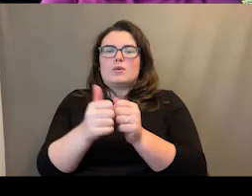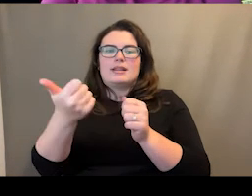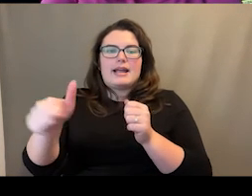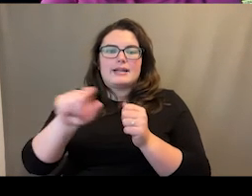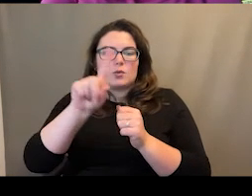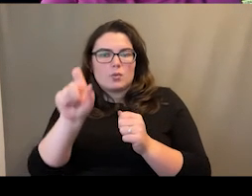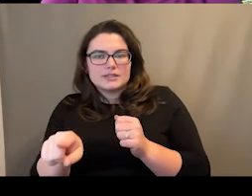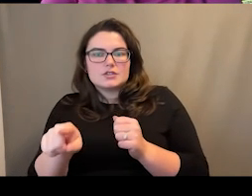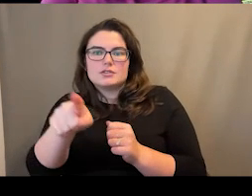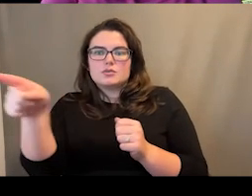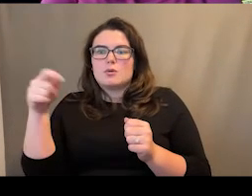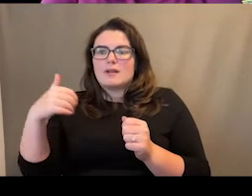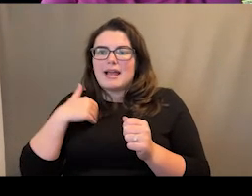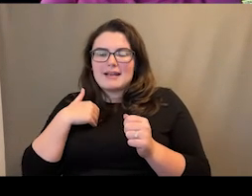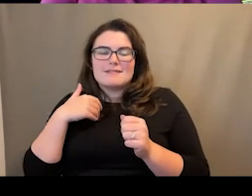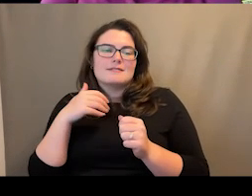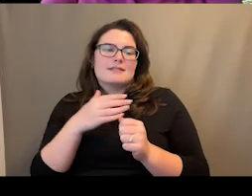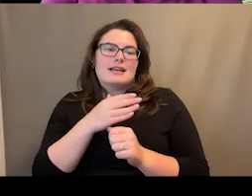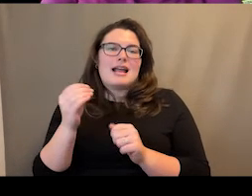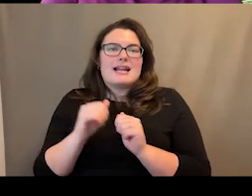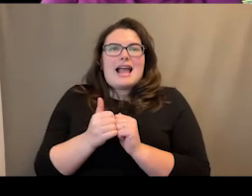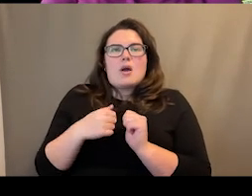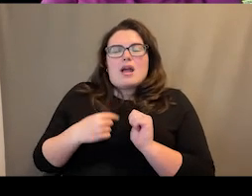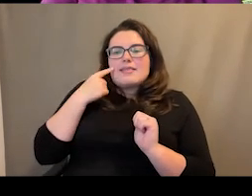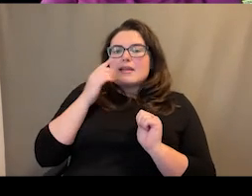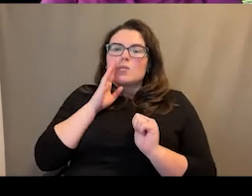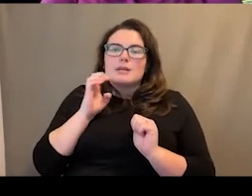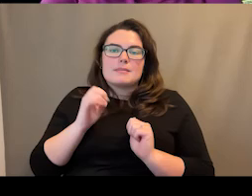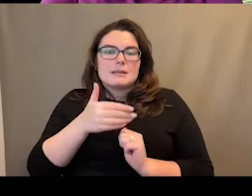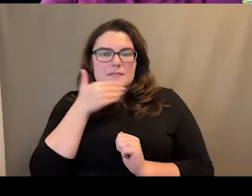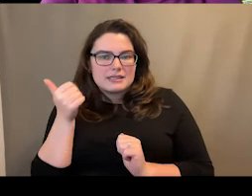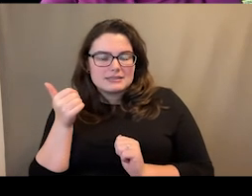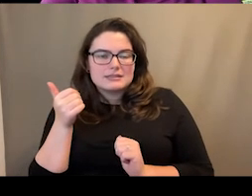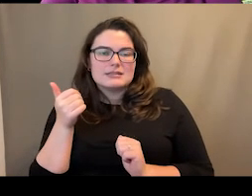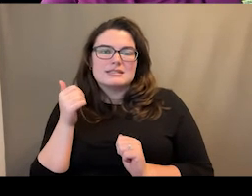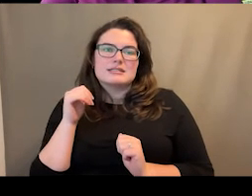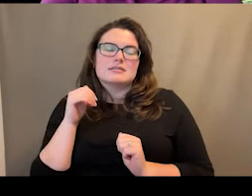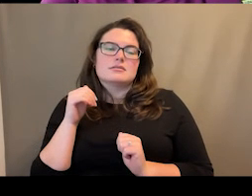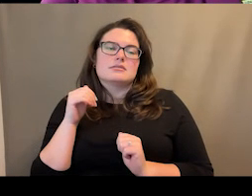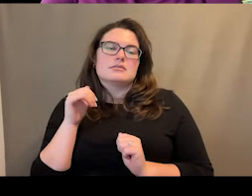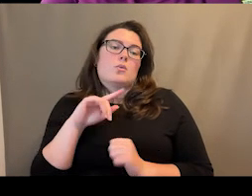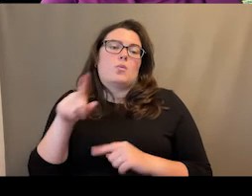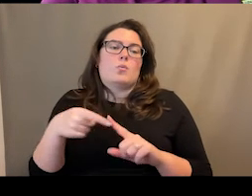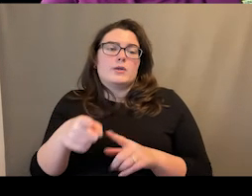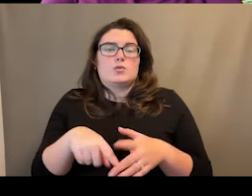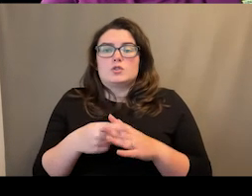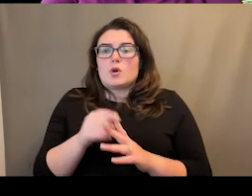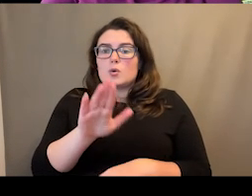How I think it would be best is when you start your question, if you give me an idea of